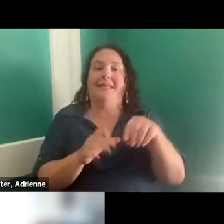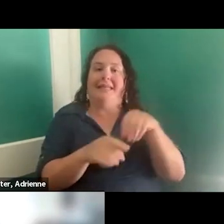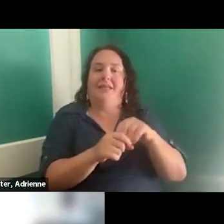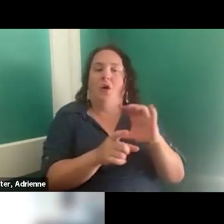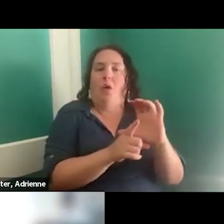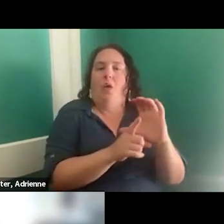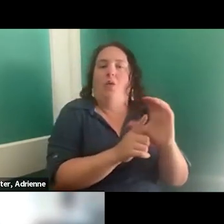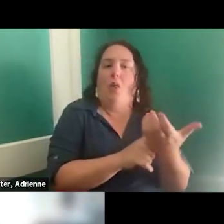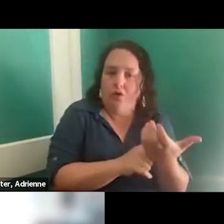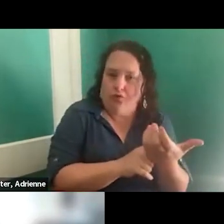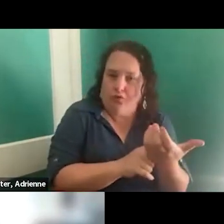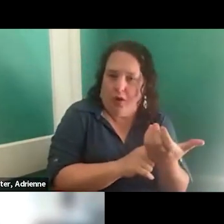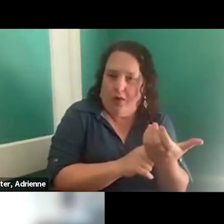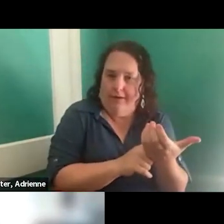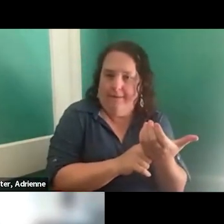And psychological.